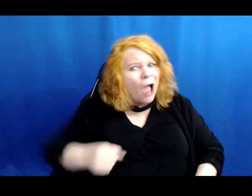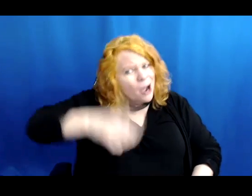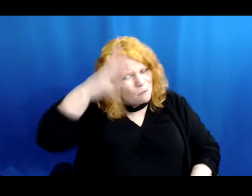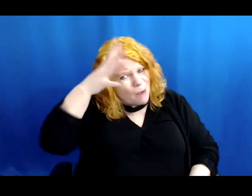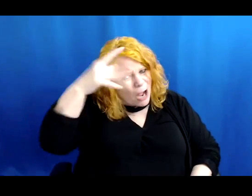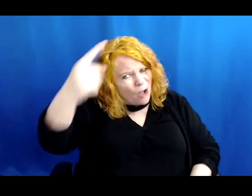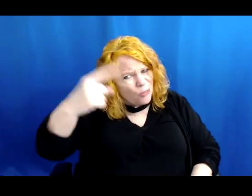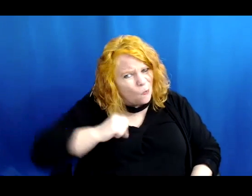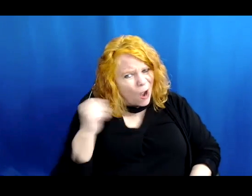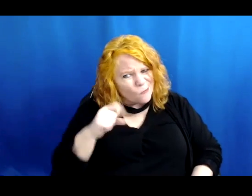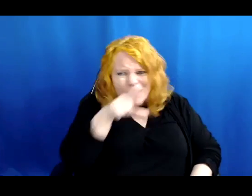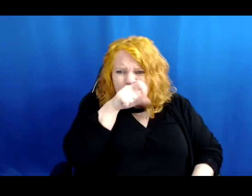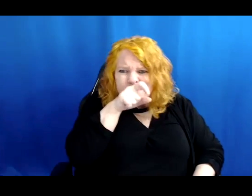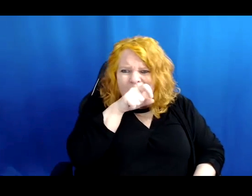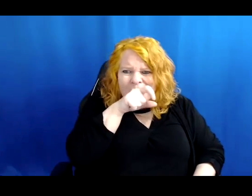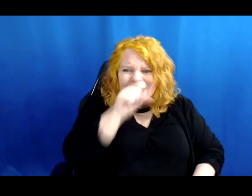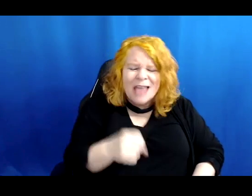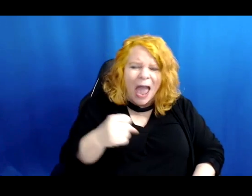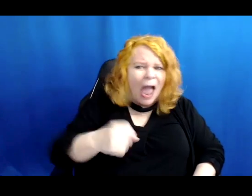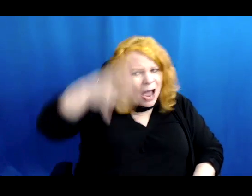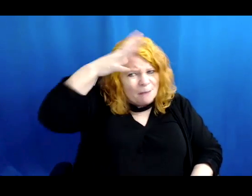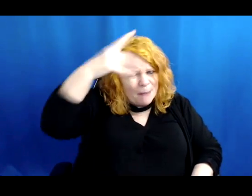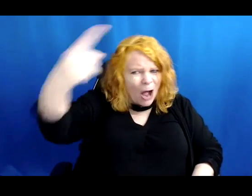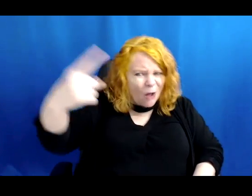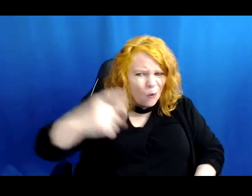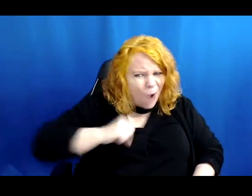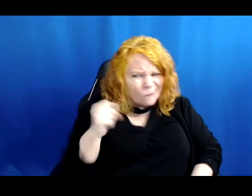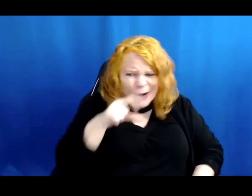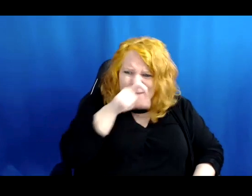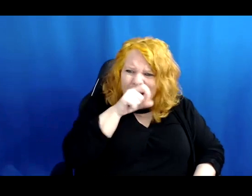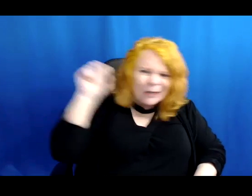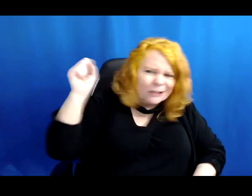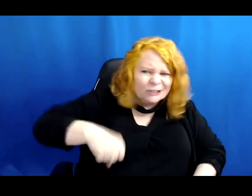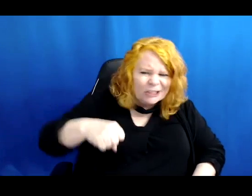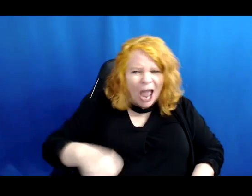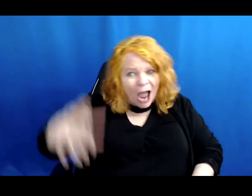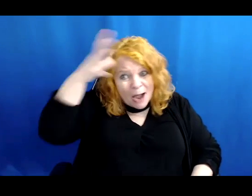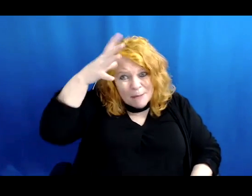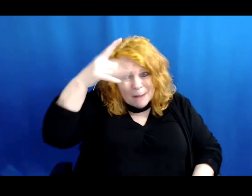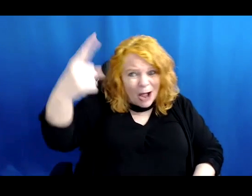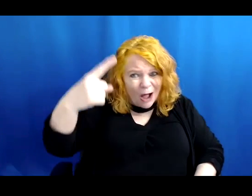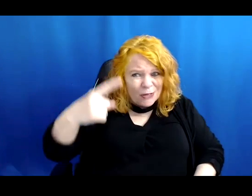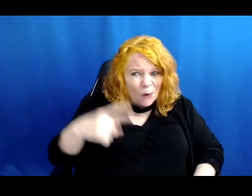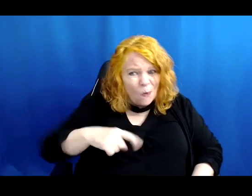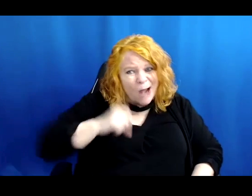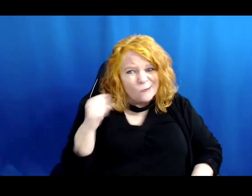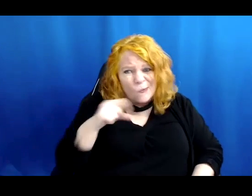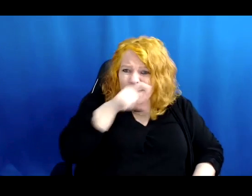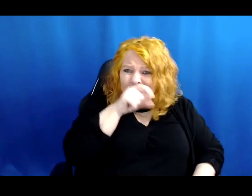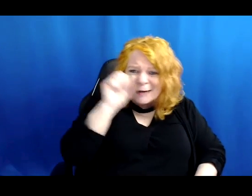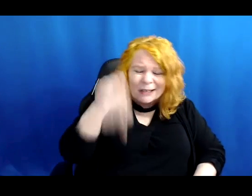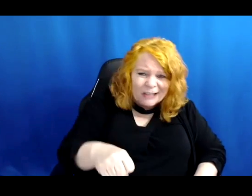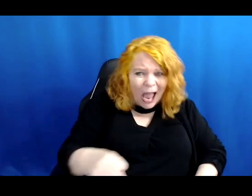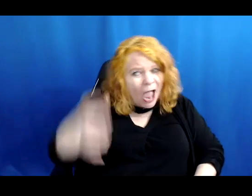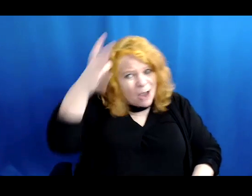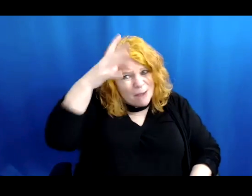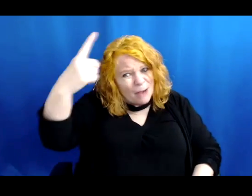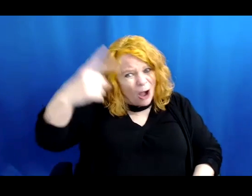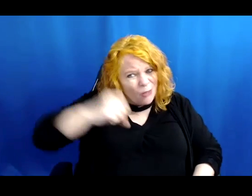Papa the One-Winged Parrot, yeah. Papa the One-Winged Parrot, yeah.